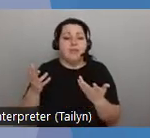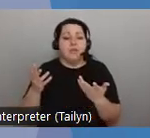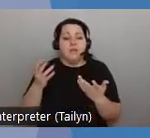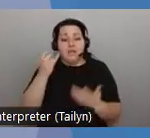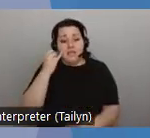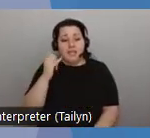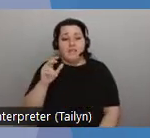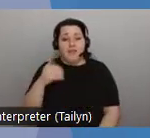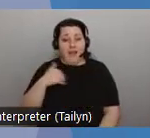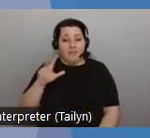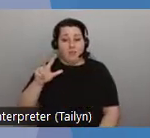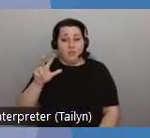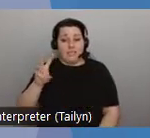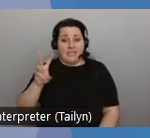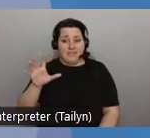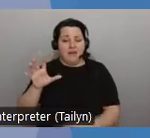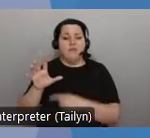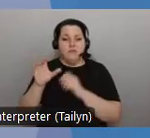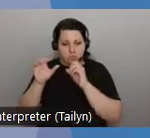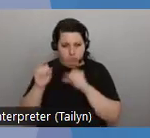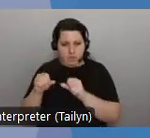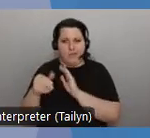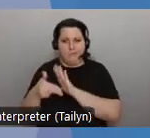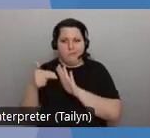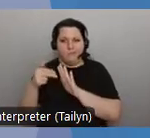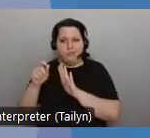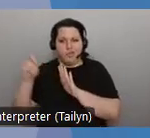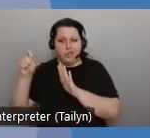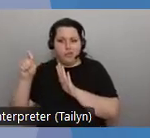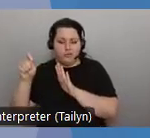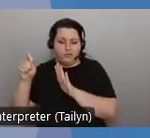sorts of images as docketed. If you have 365